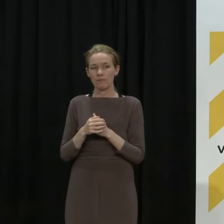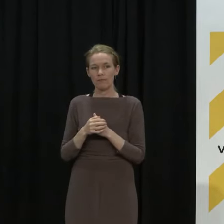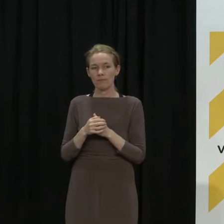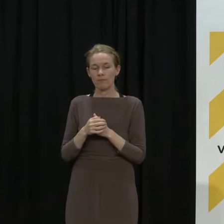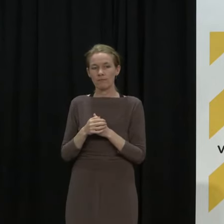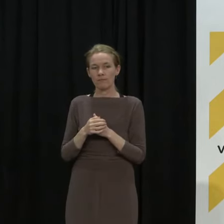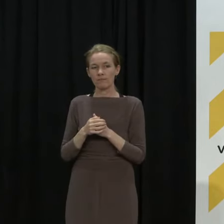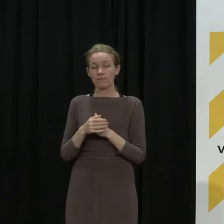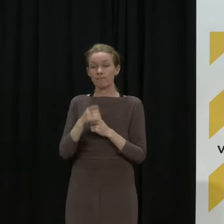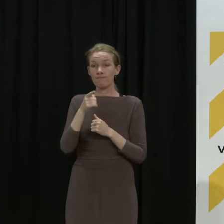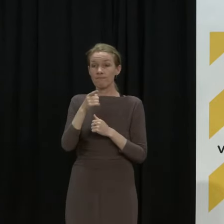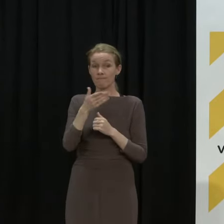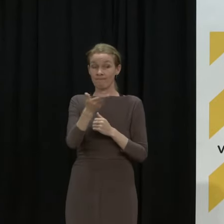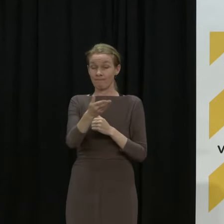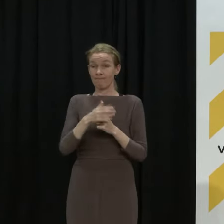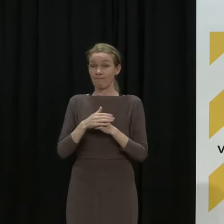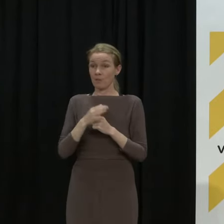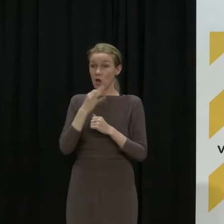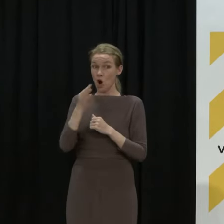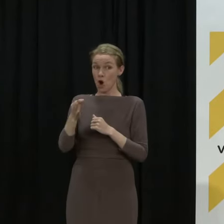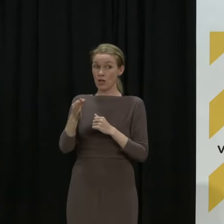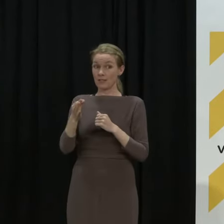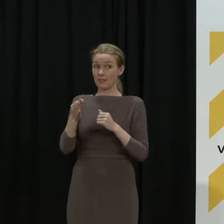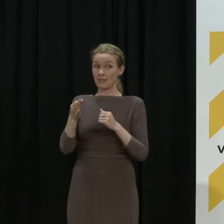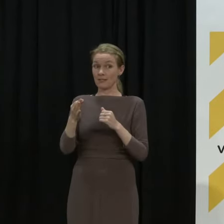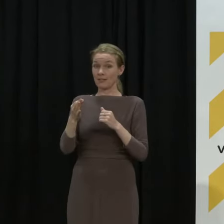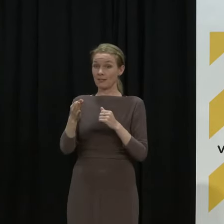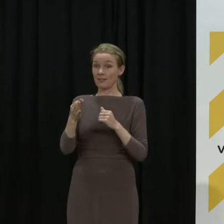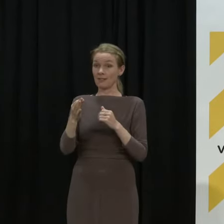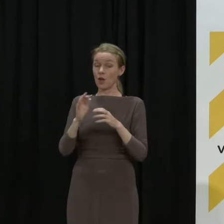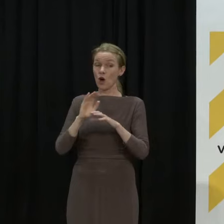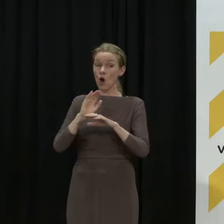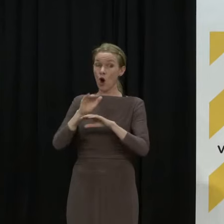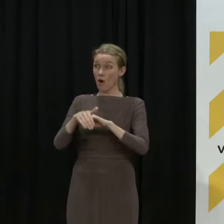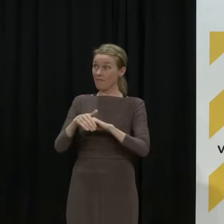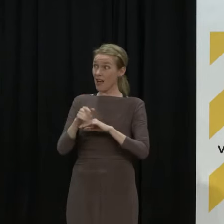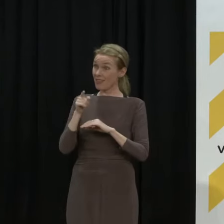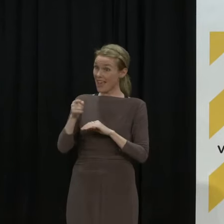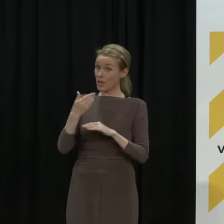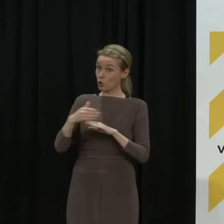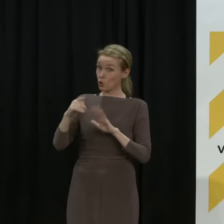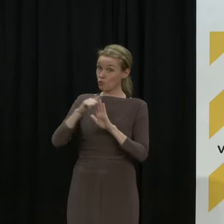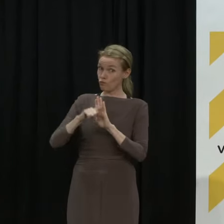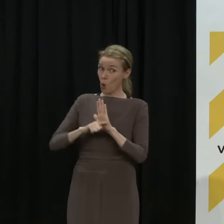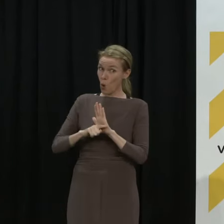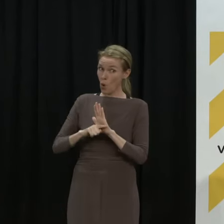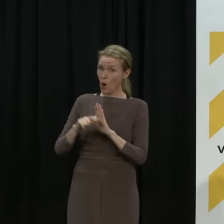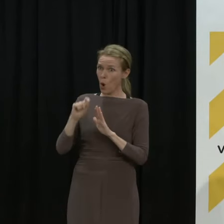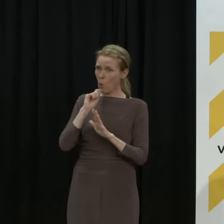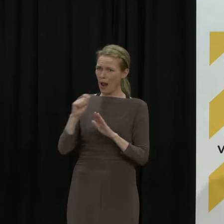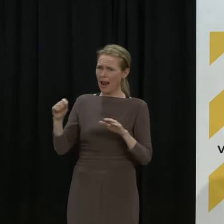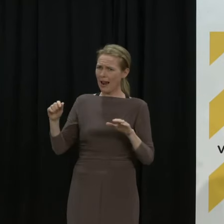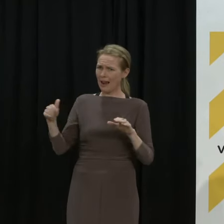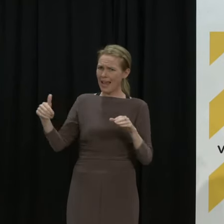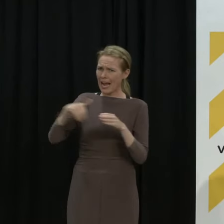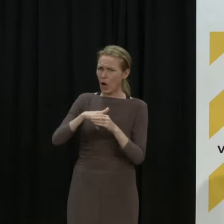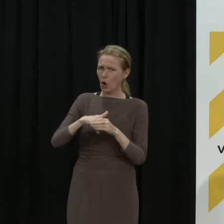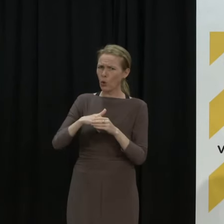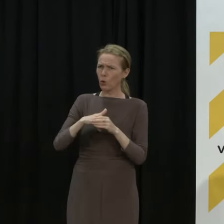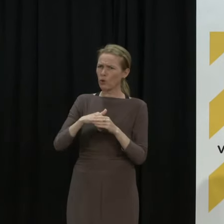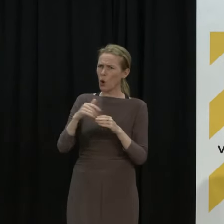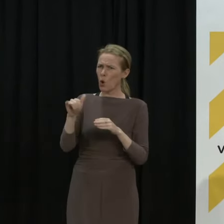A key factor is practicality.